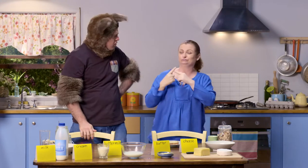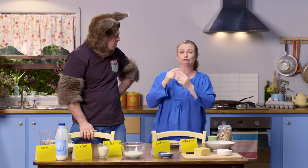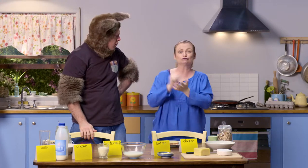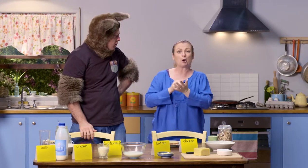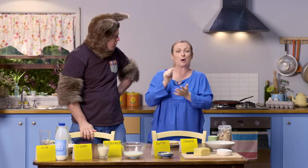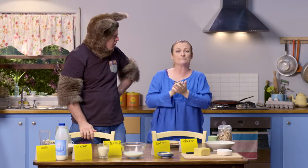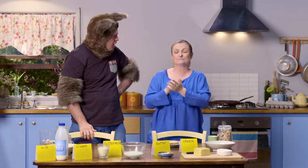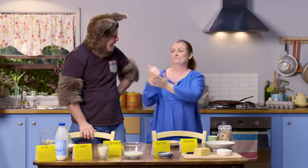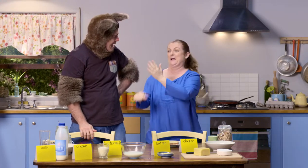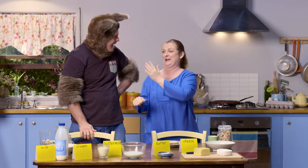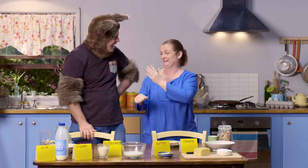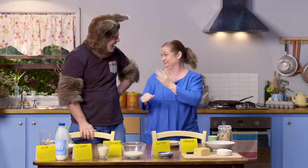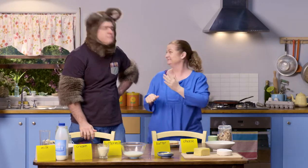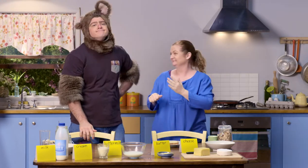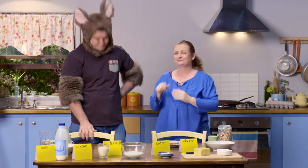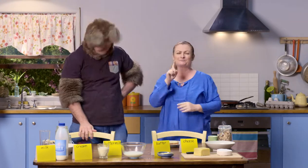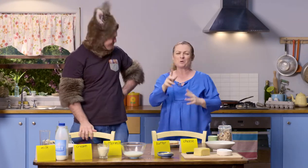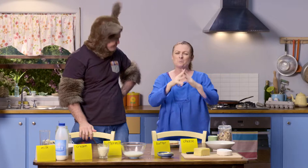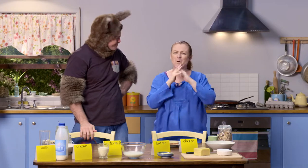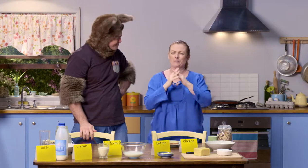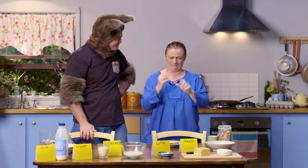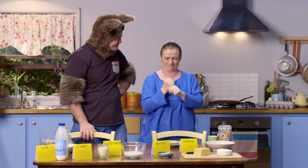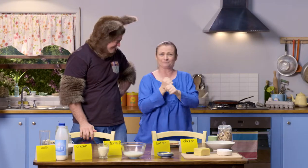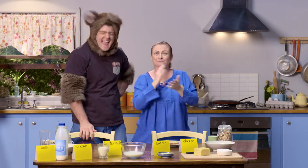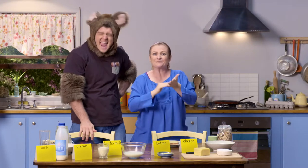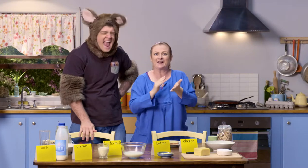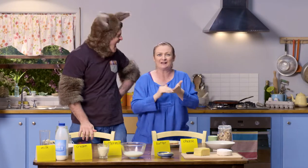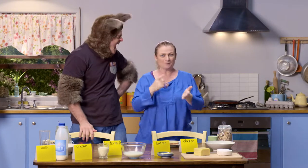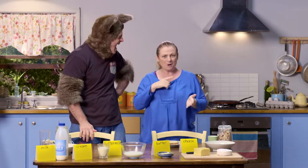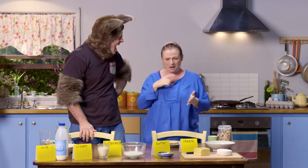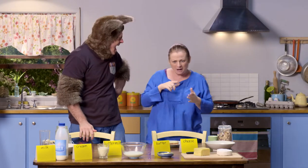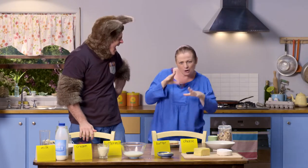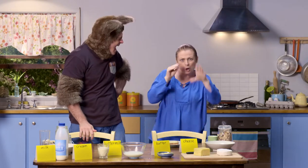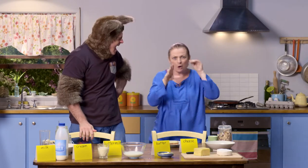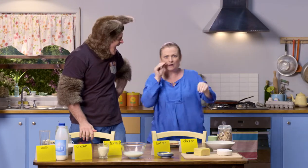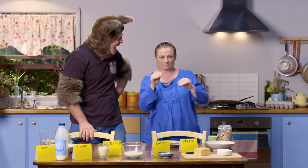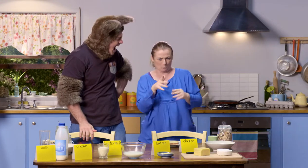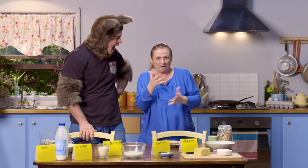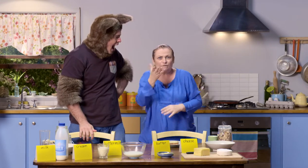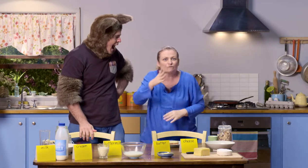It's much easier to go to the shop and buy it. But it's been really worthwhile making our own butter